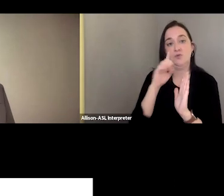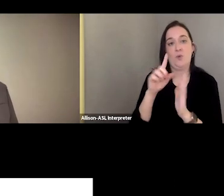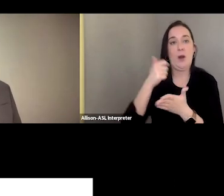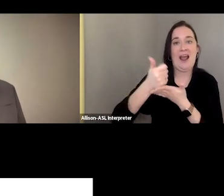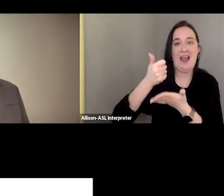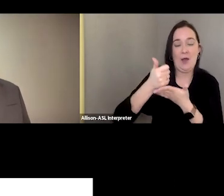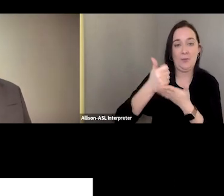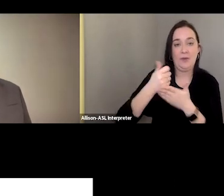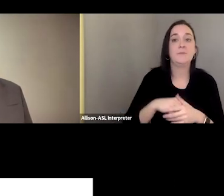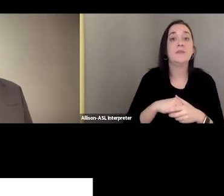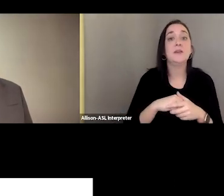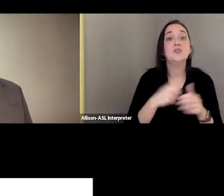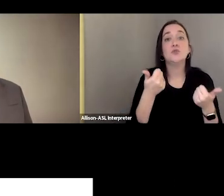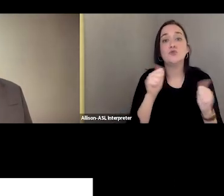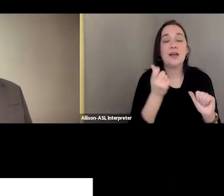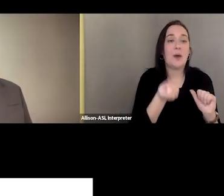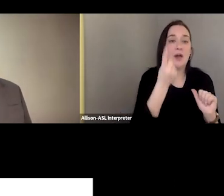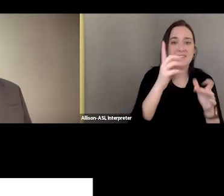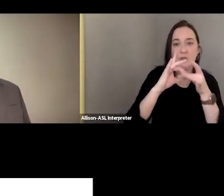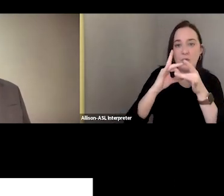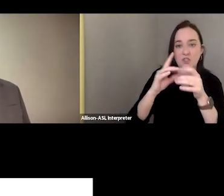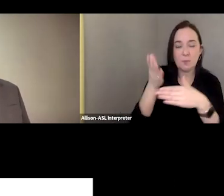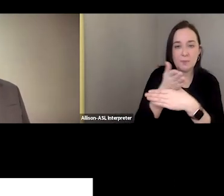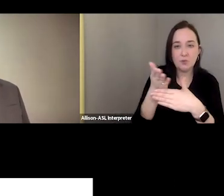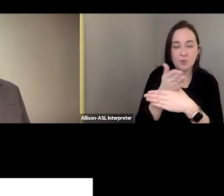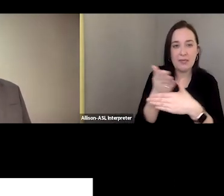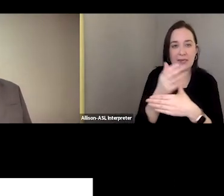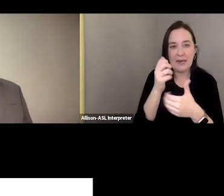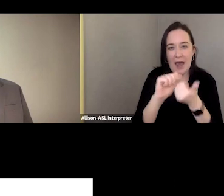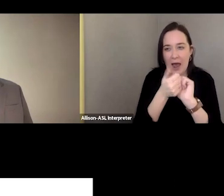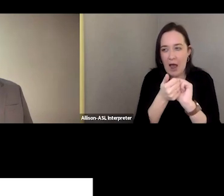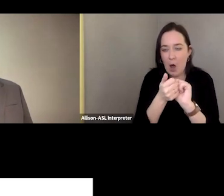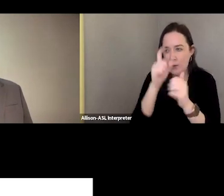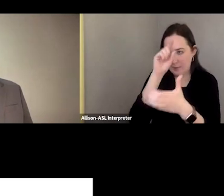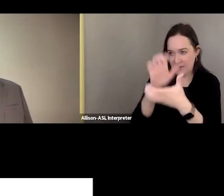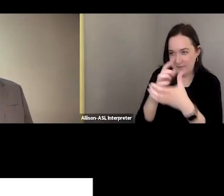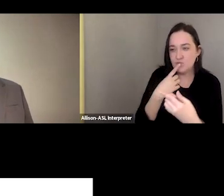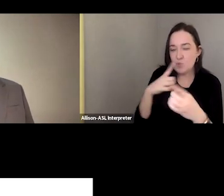Understanding the relationships between how these beliefs work and how they govern our own behavior.